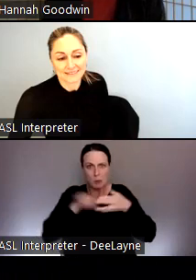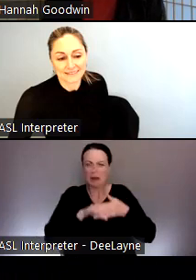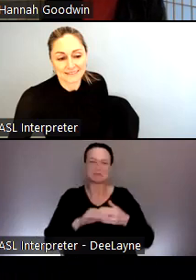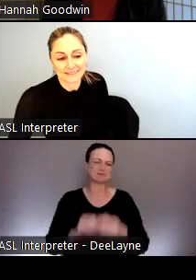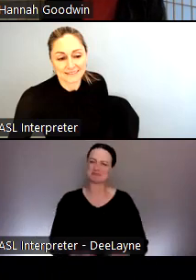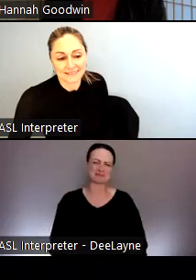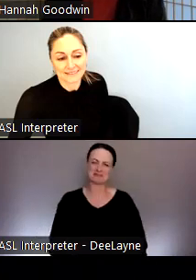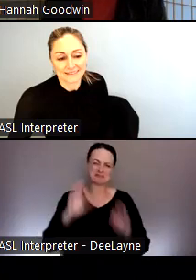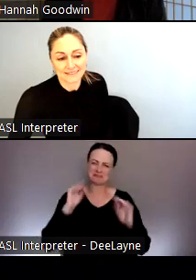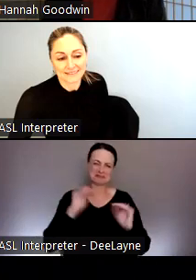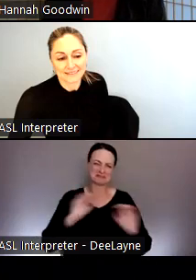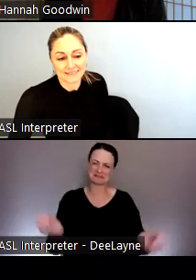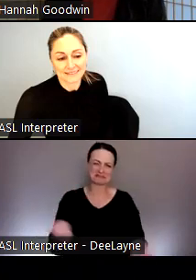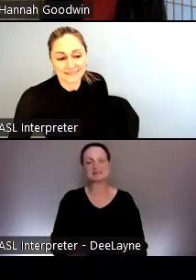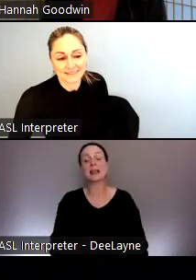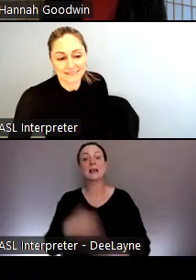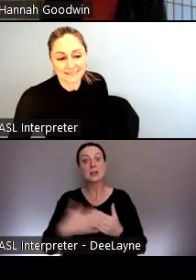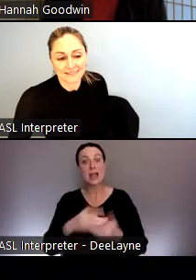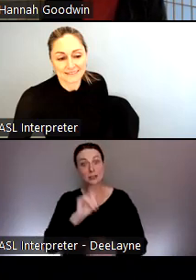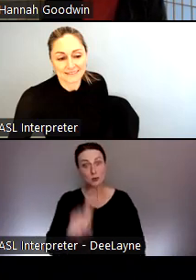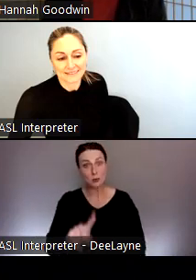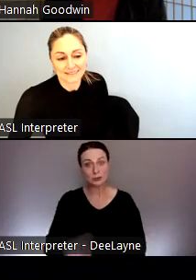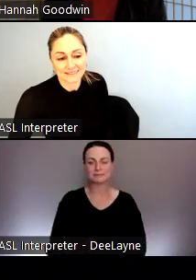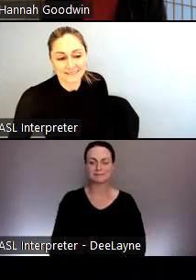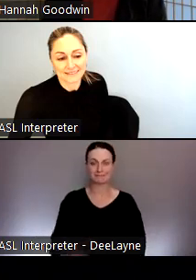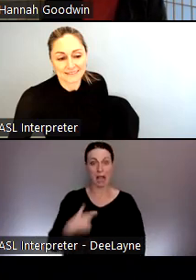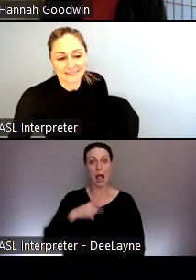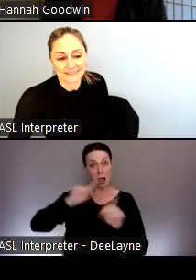[Sarah] Great. The next question is, the year I was at LEAD in Denver,